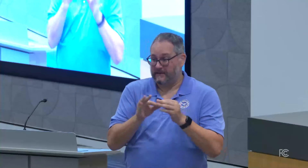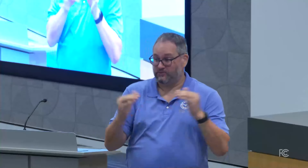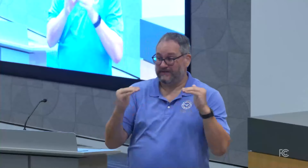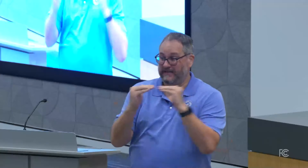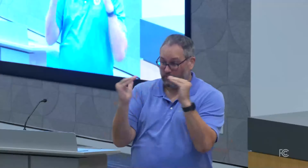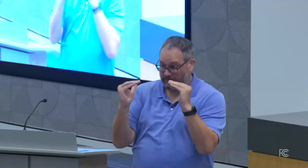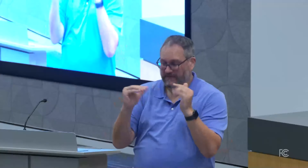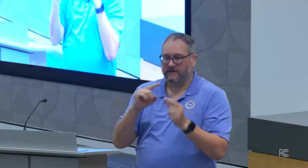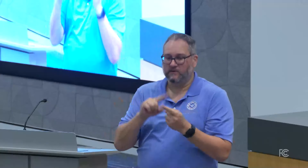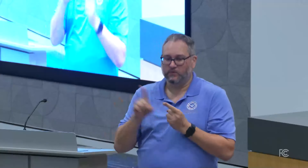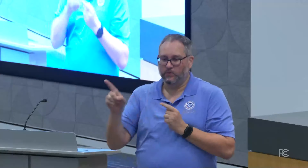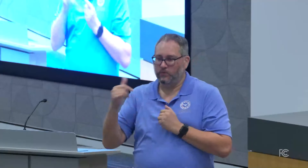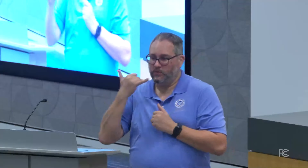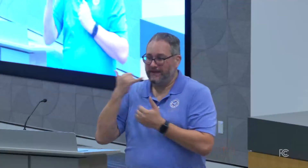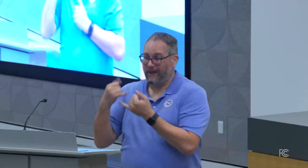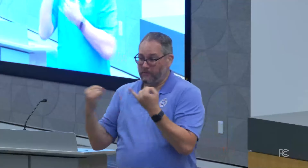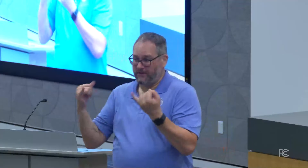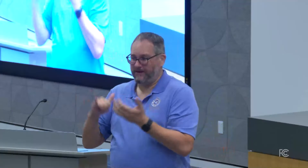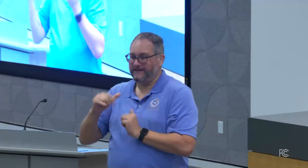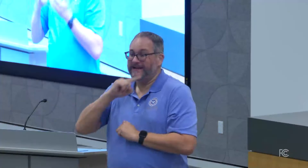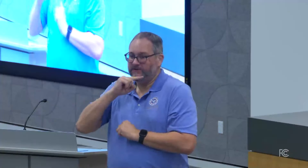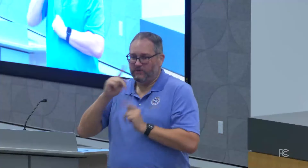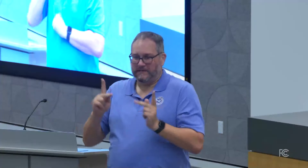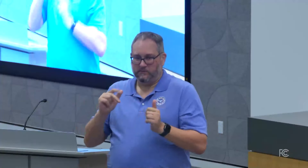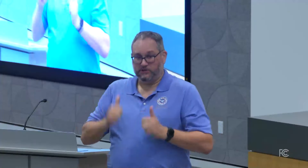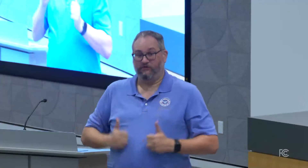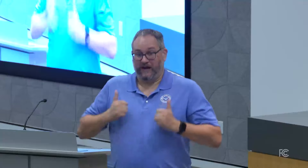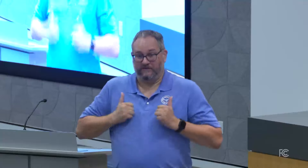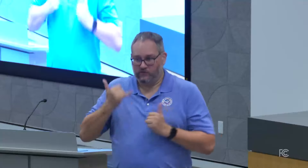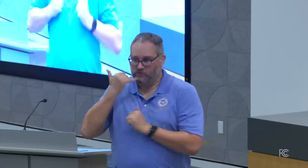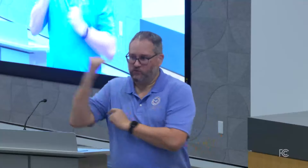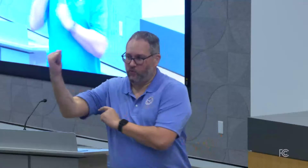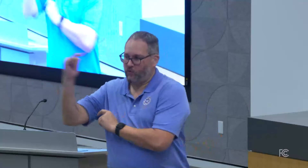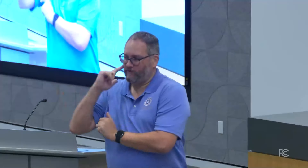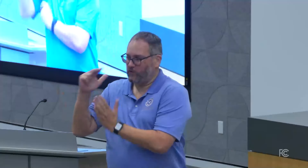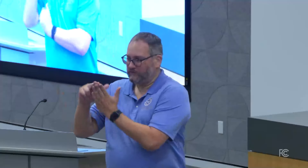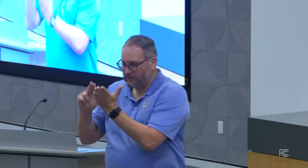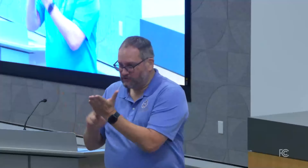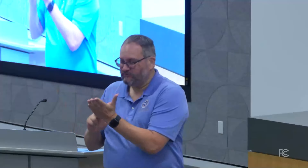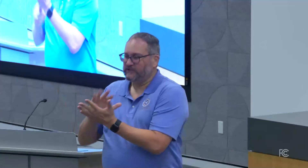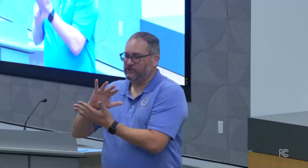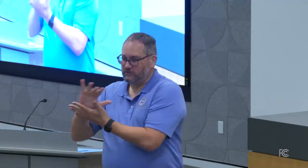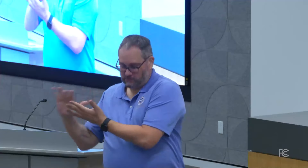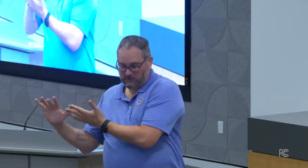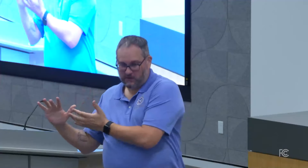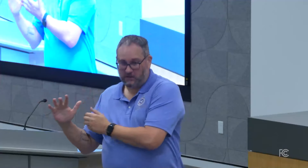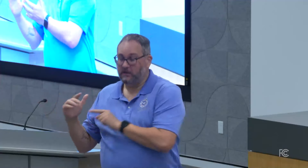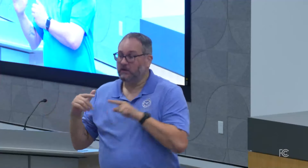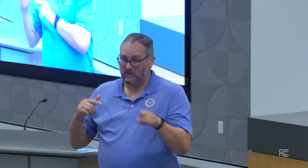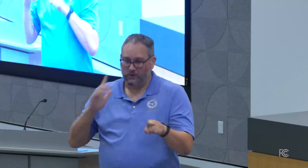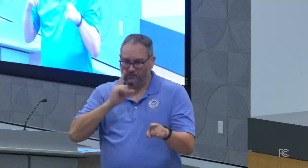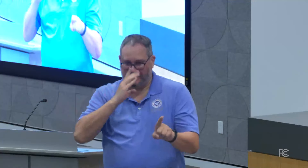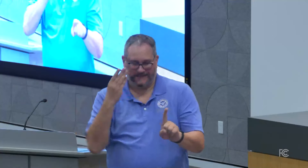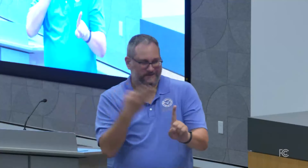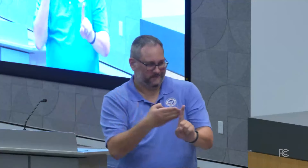SUPPORT LINE. AND WE SAY THAT THE ASL LANGUAGE IS EQUIVALENT TO